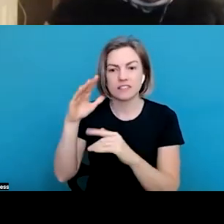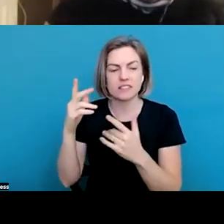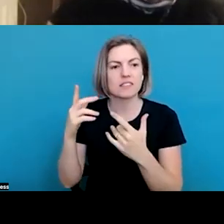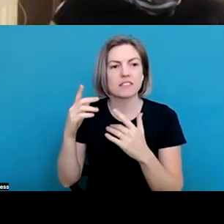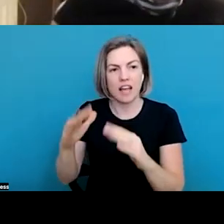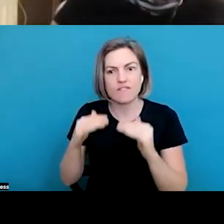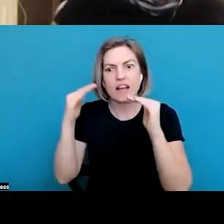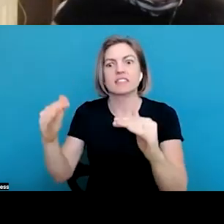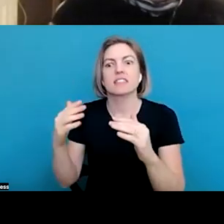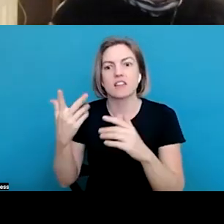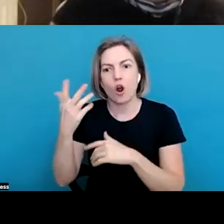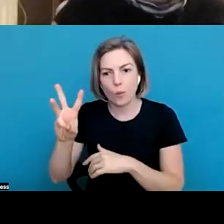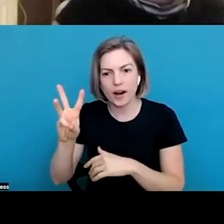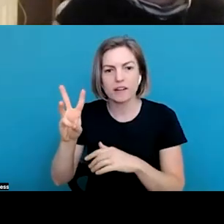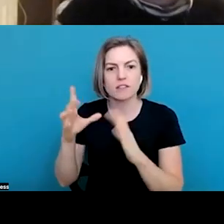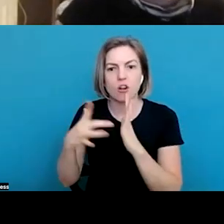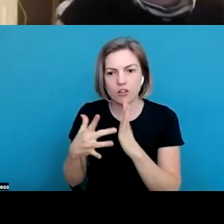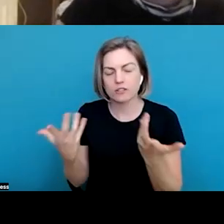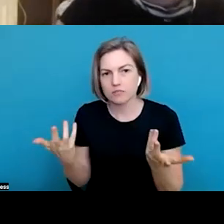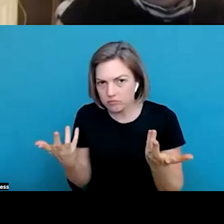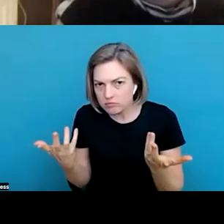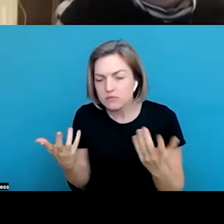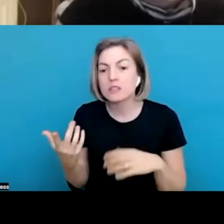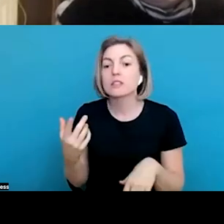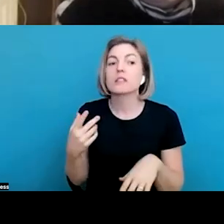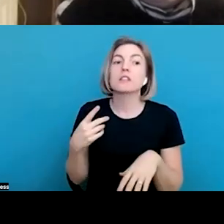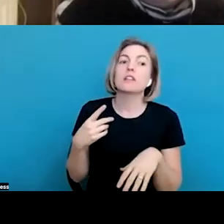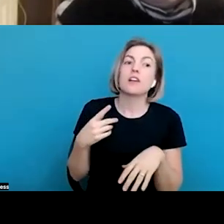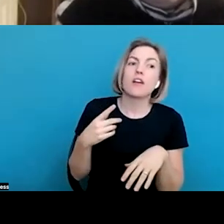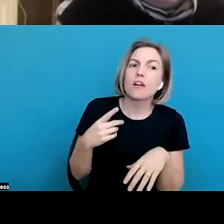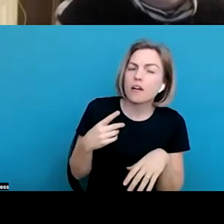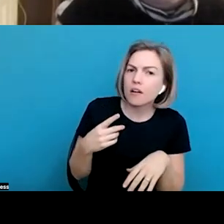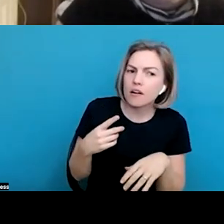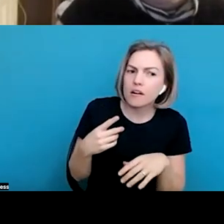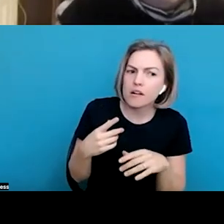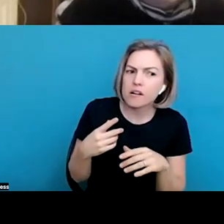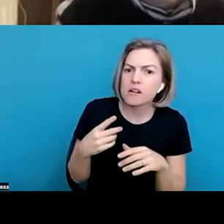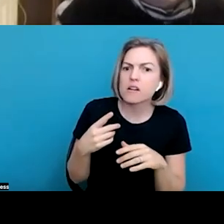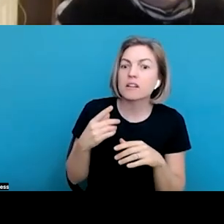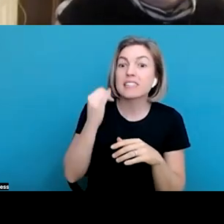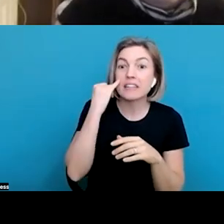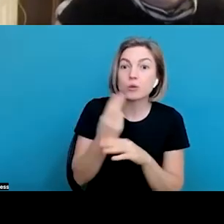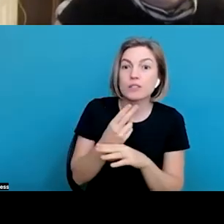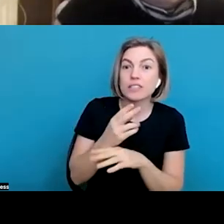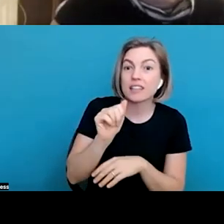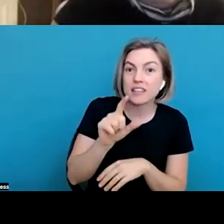For example, there are yearly one community vi ASL. We are not just doing hand gestures.